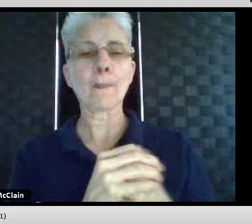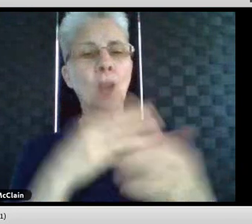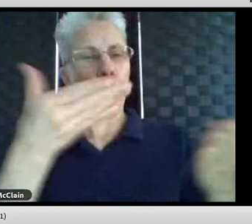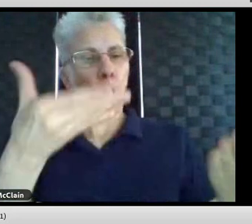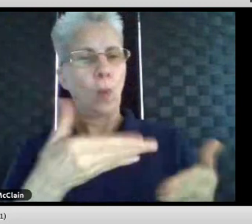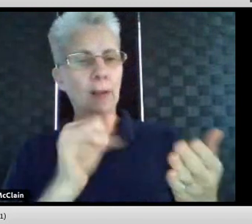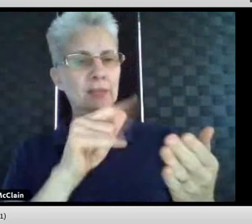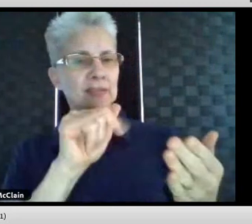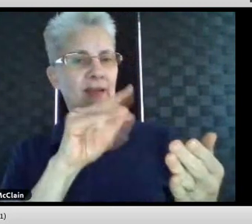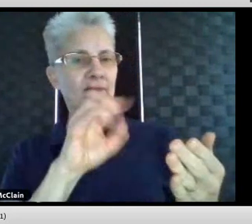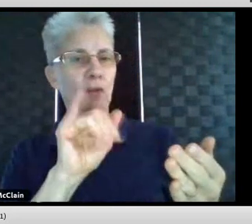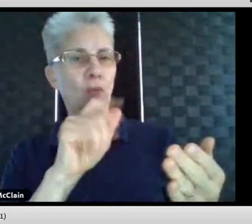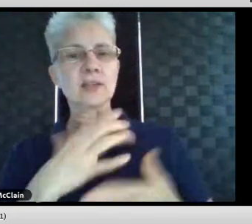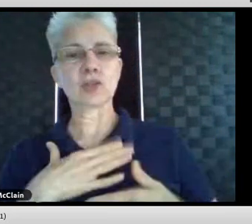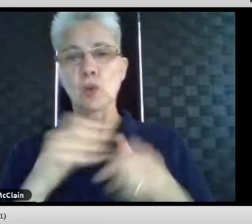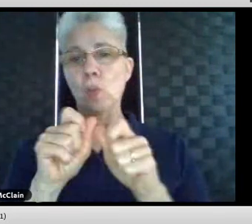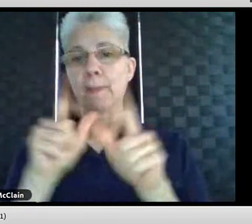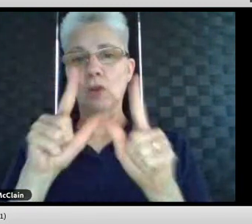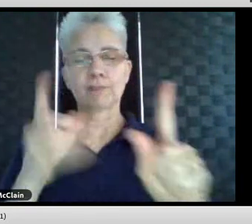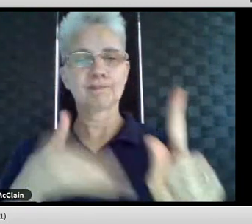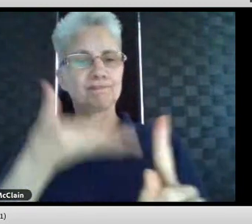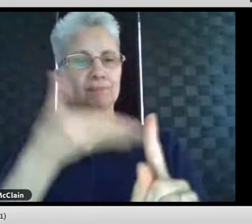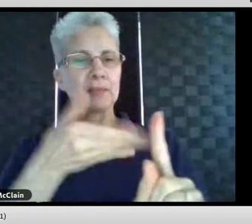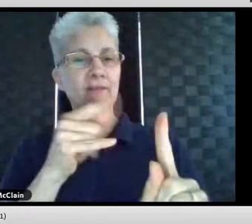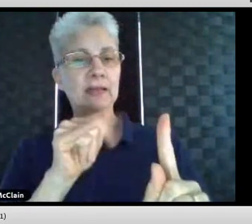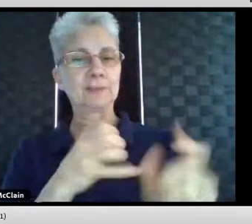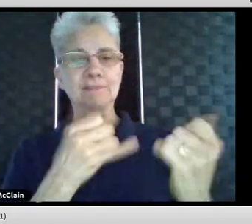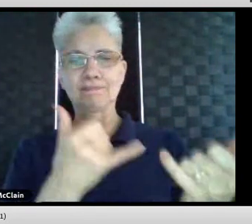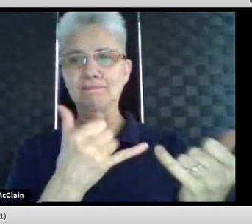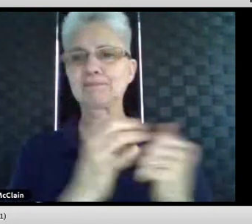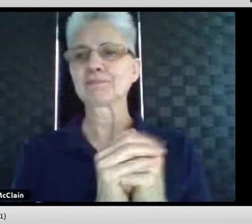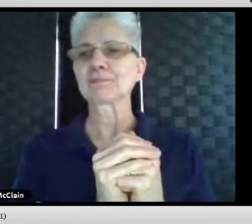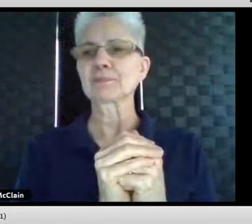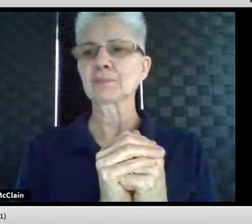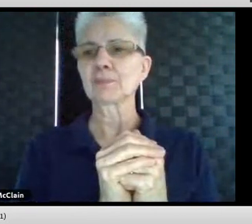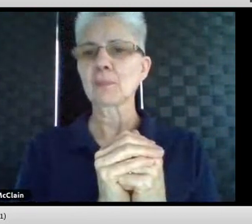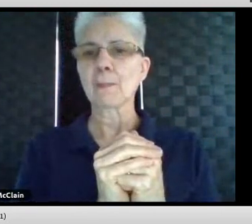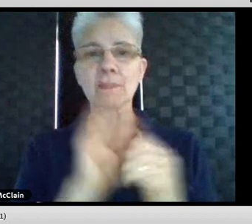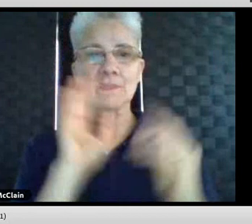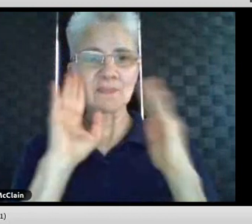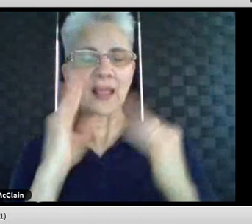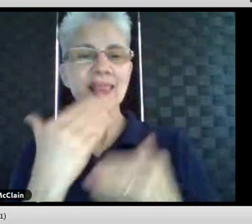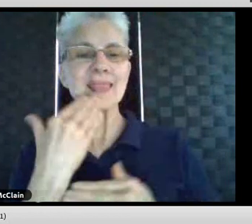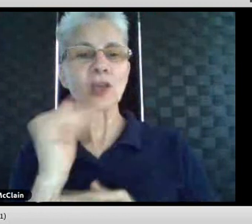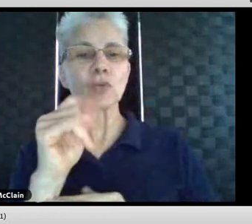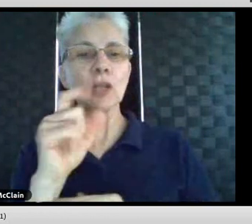Please welcome Stephanie Rollins and enjoy her webinar this morning. Rollins: Thank you, Taylor. Good morning, Deb.